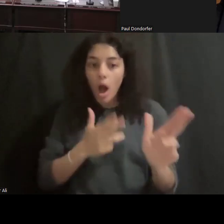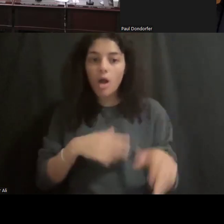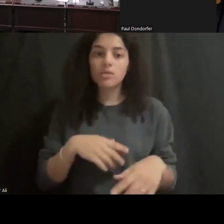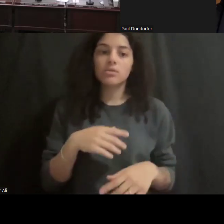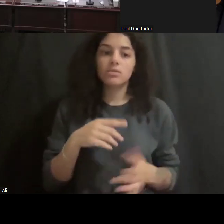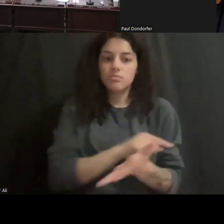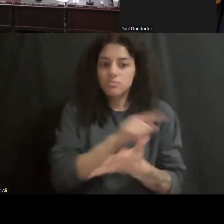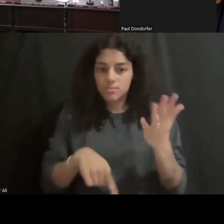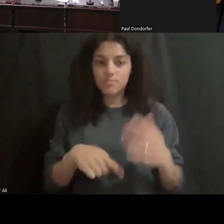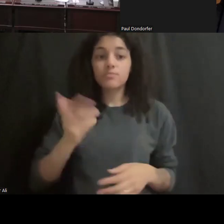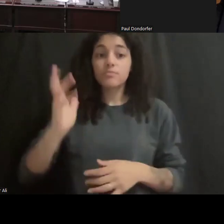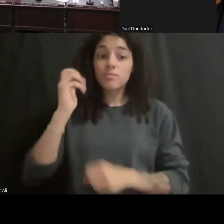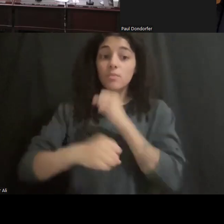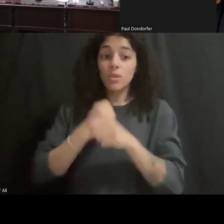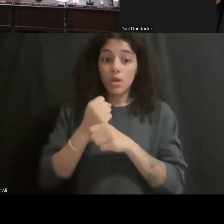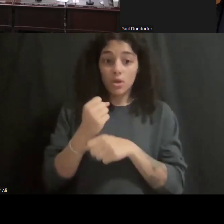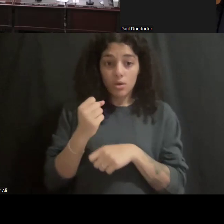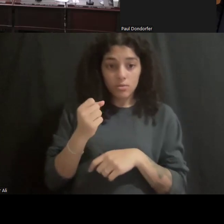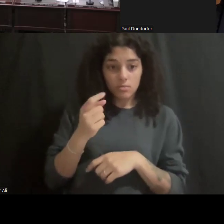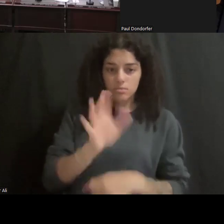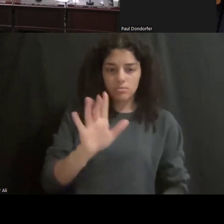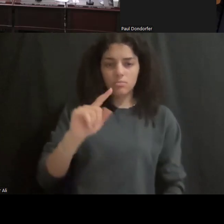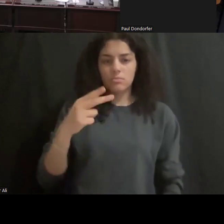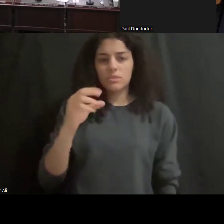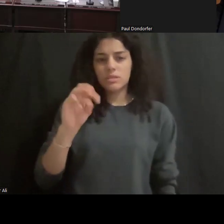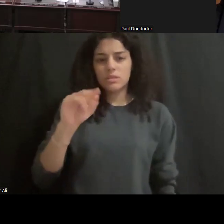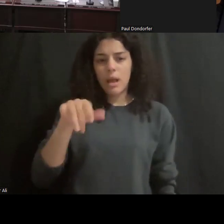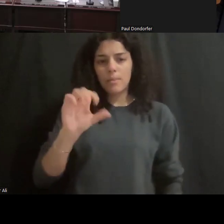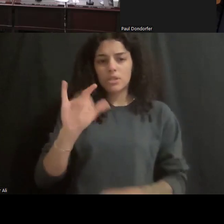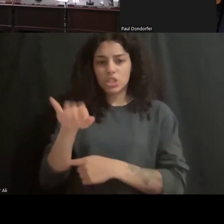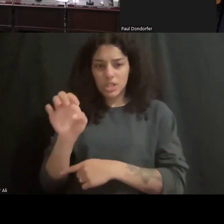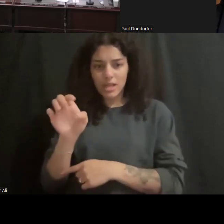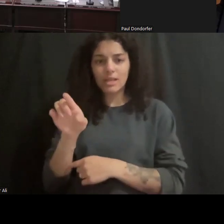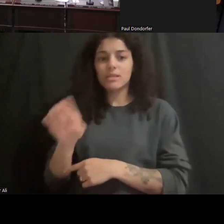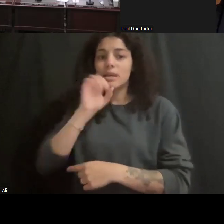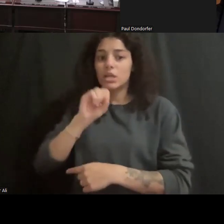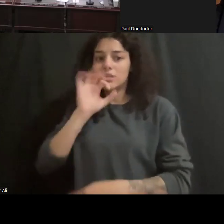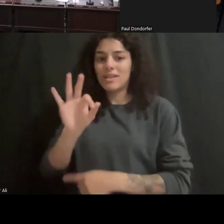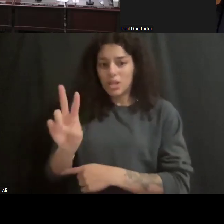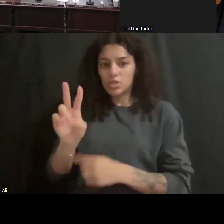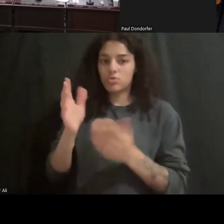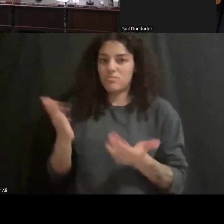was killed by a Kia boy in a stolen car If LPRs had been in place that car may have been stopped